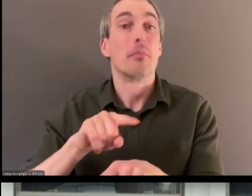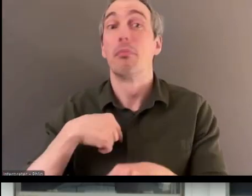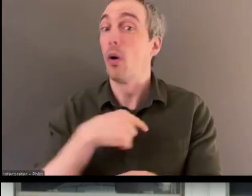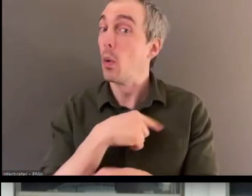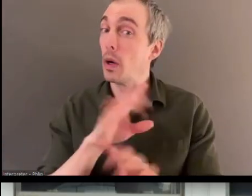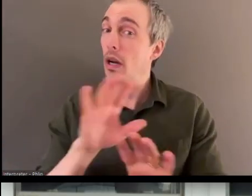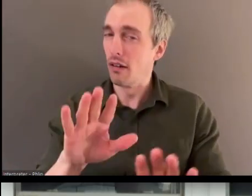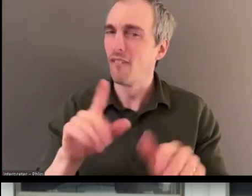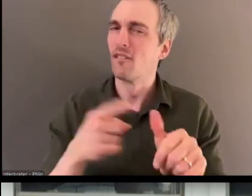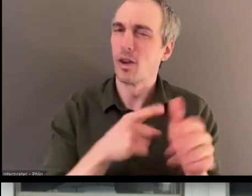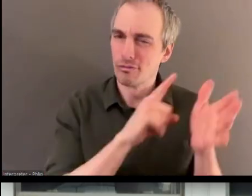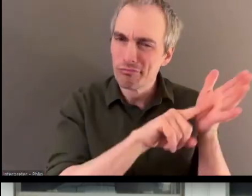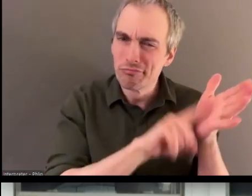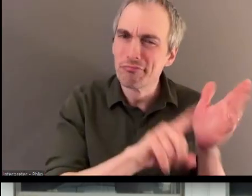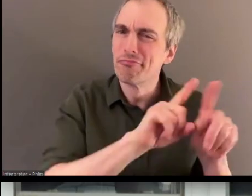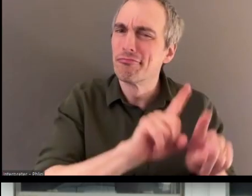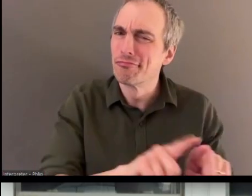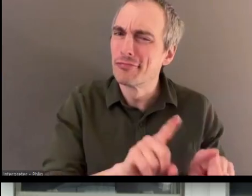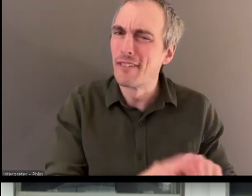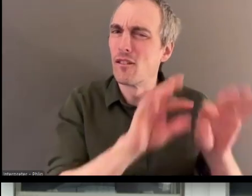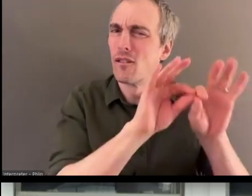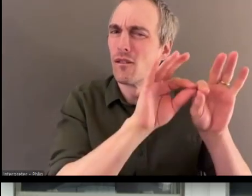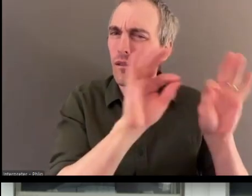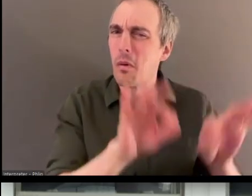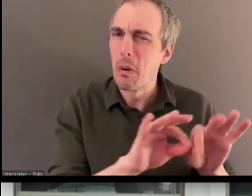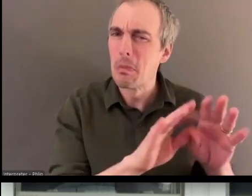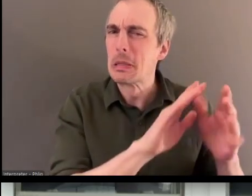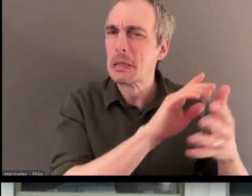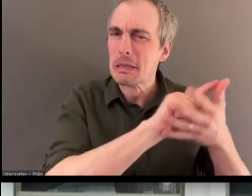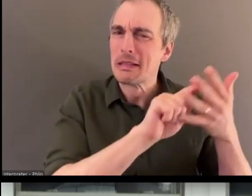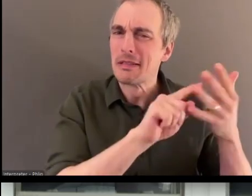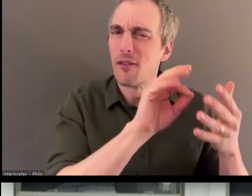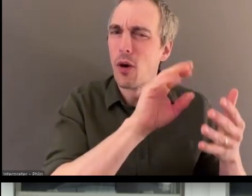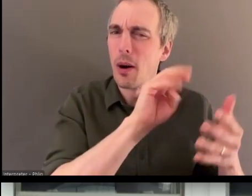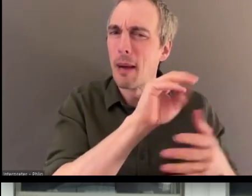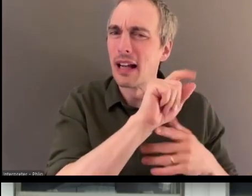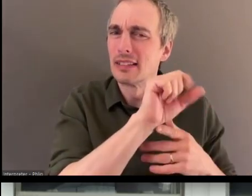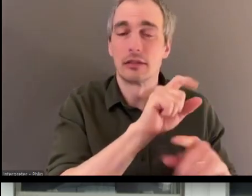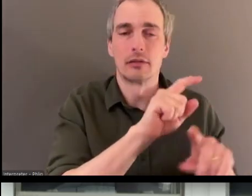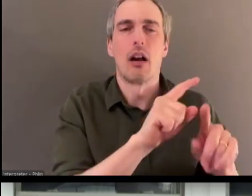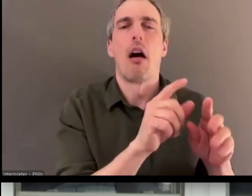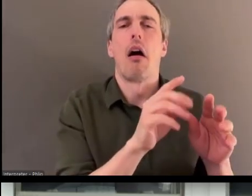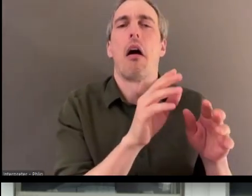Most of the UIC, I'm very proud that our team alone has three screen reader native